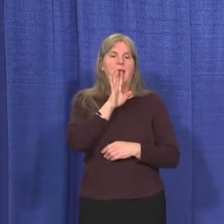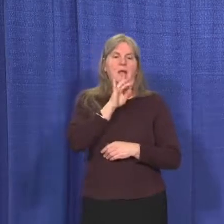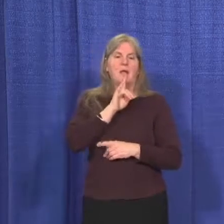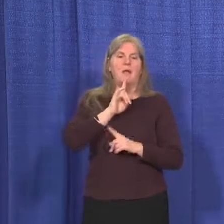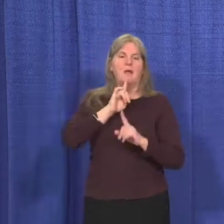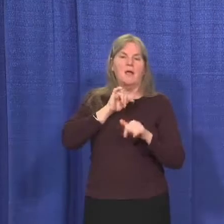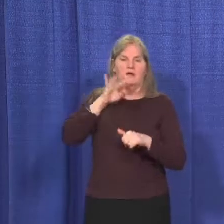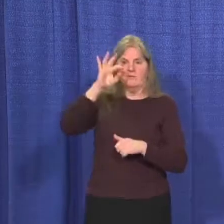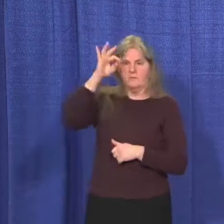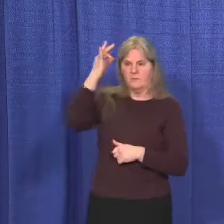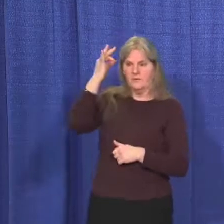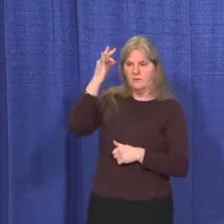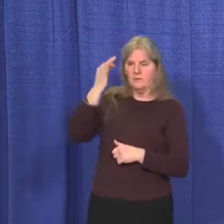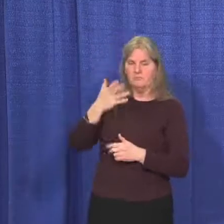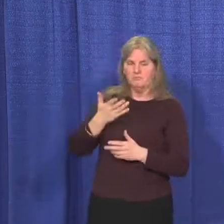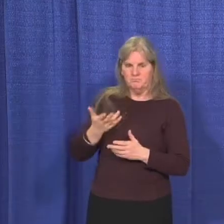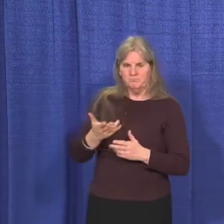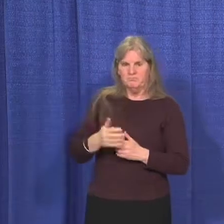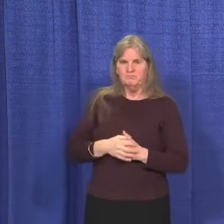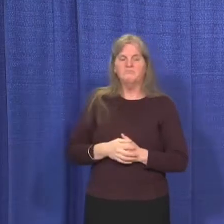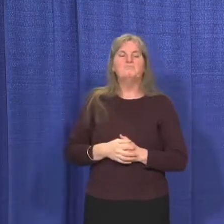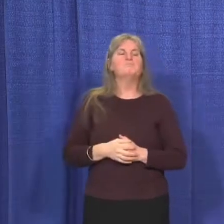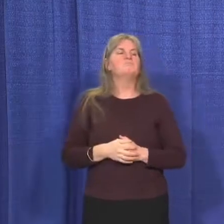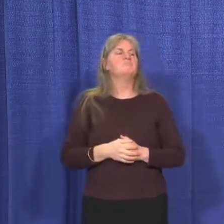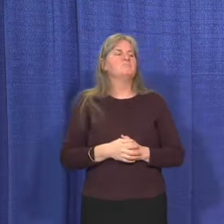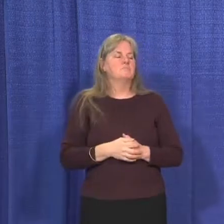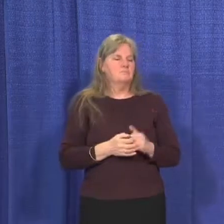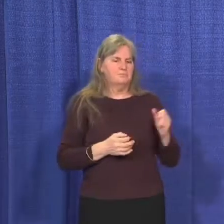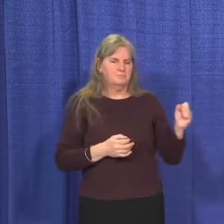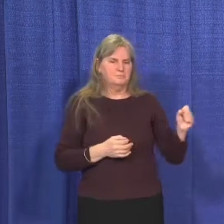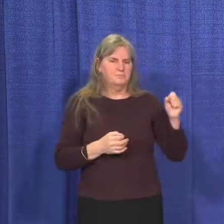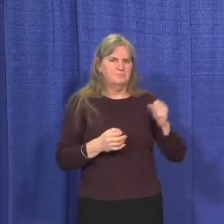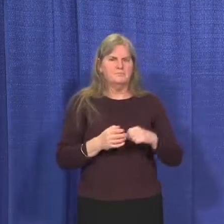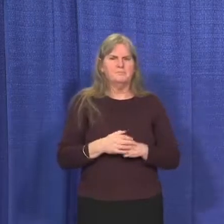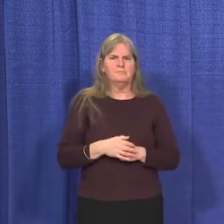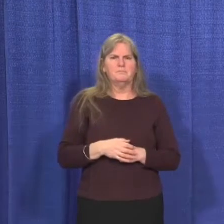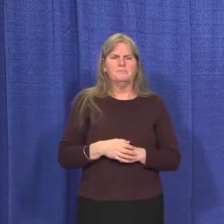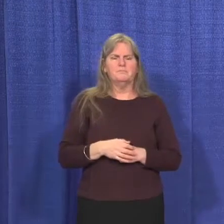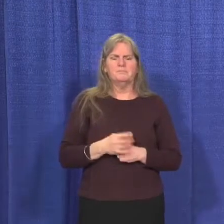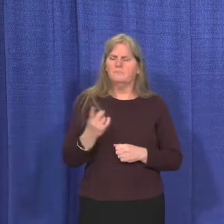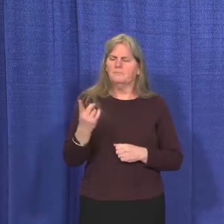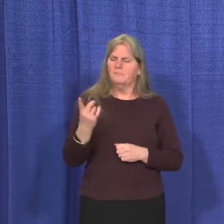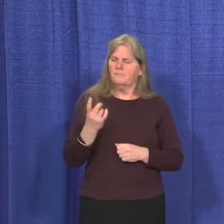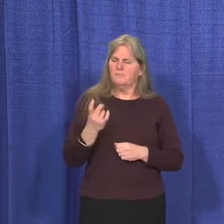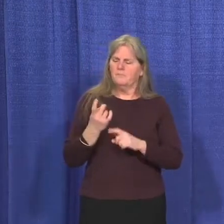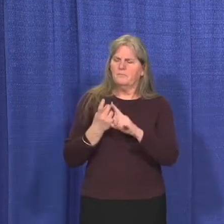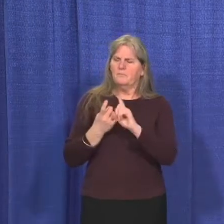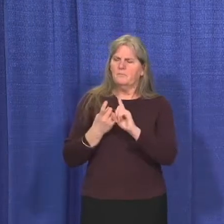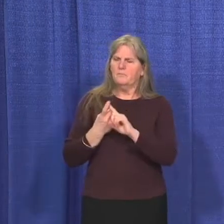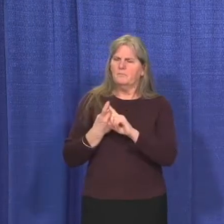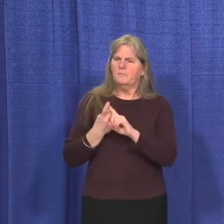well, you can answer in English and then maybe just a quick word in French. We got this question from